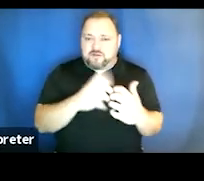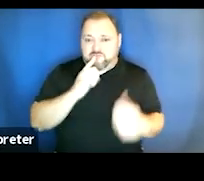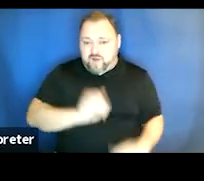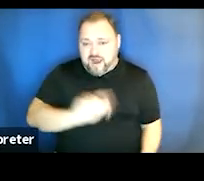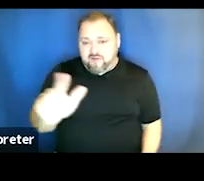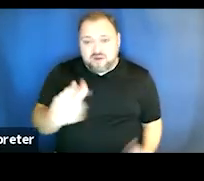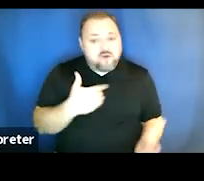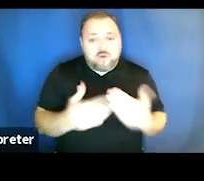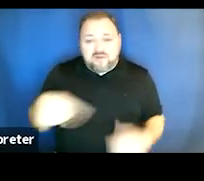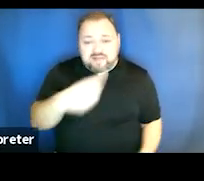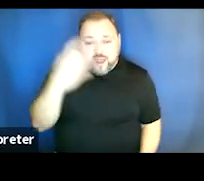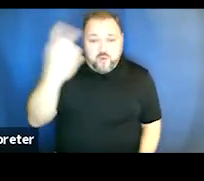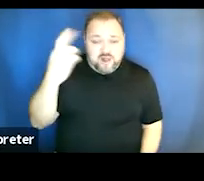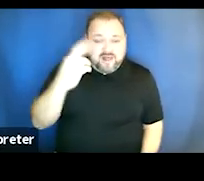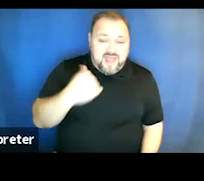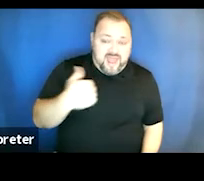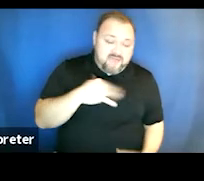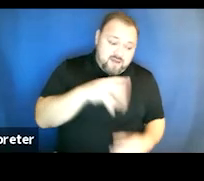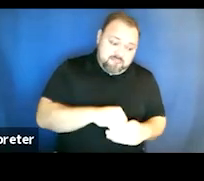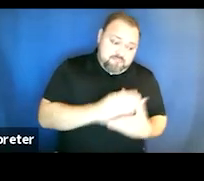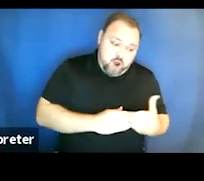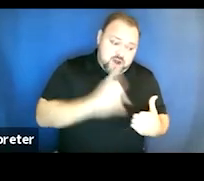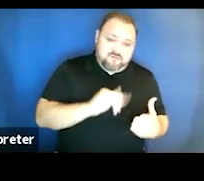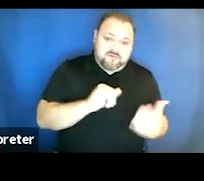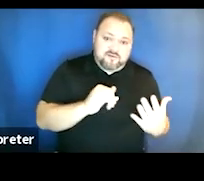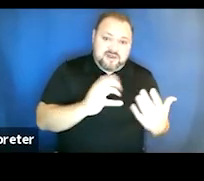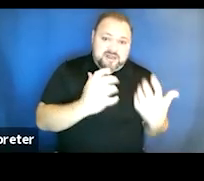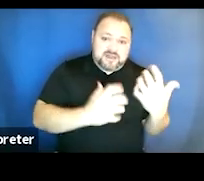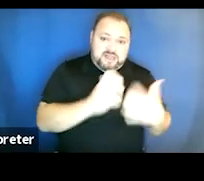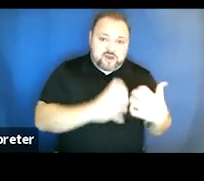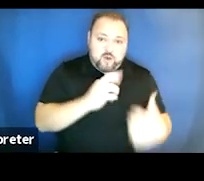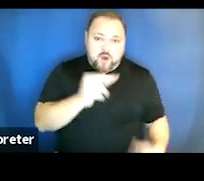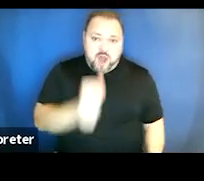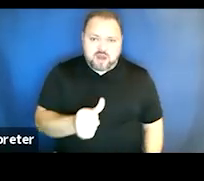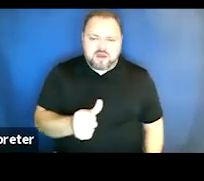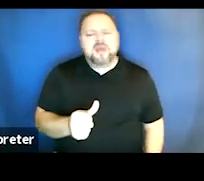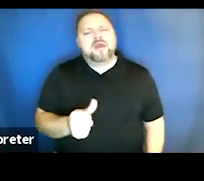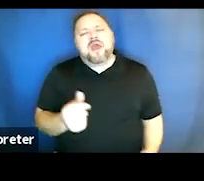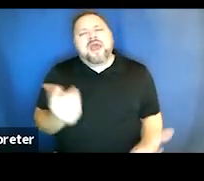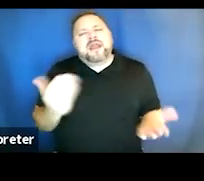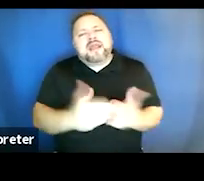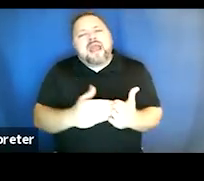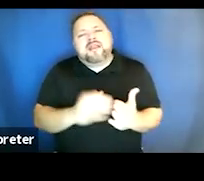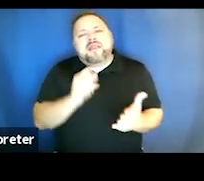whether they recognize they have a part in intersectionality. Really, when we're talking about that, again, it's a sense of belongingness.